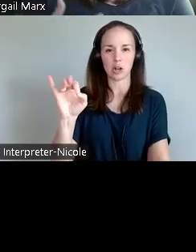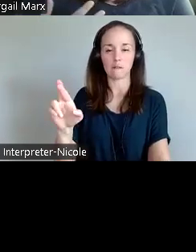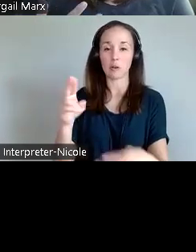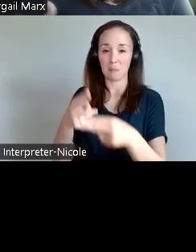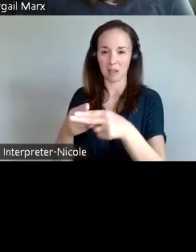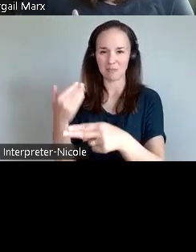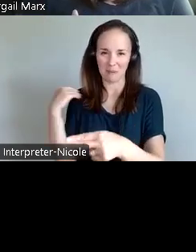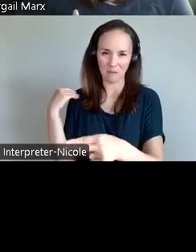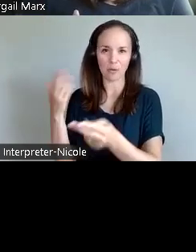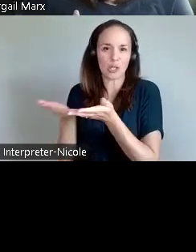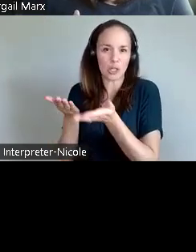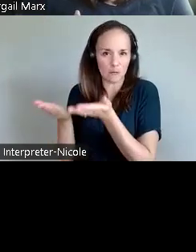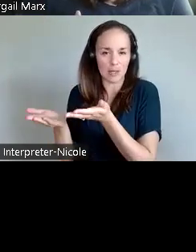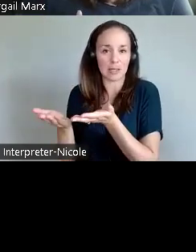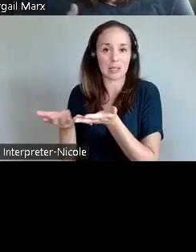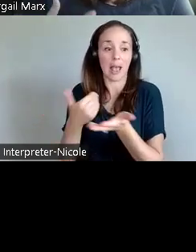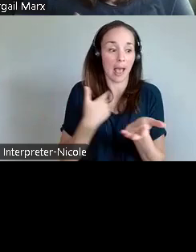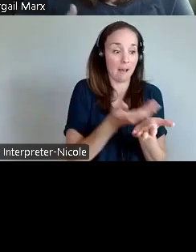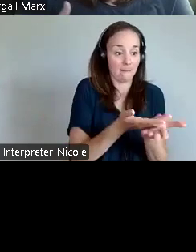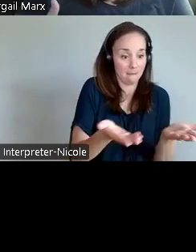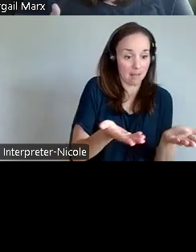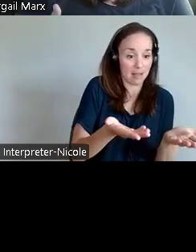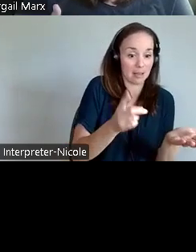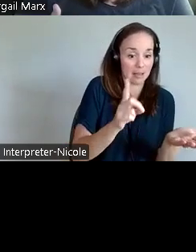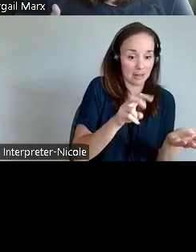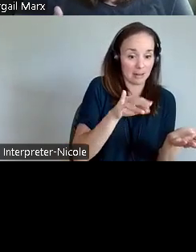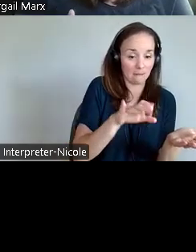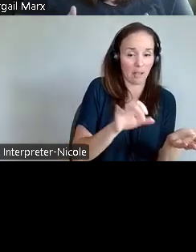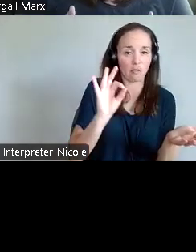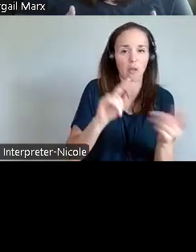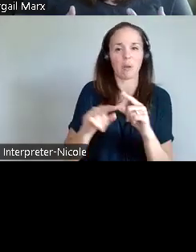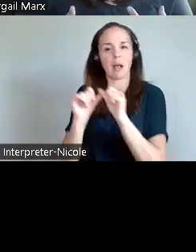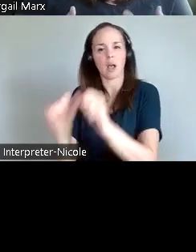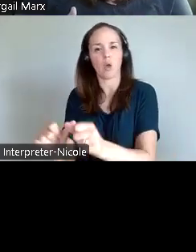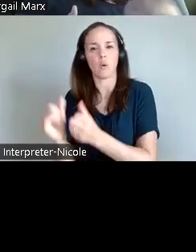language growth and independent communication is an ongoing process to make sure that the person,